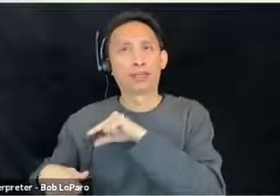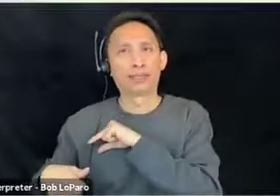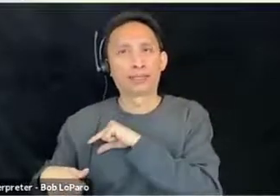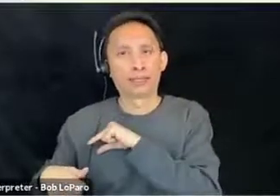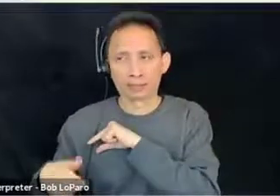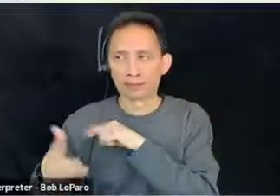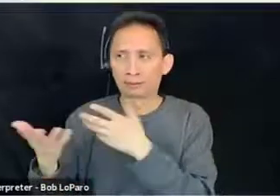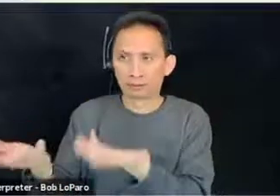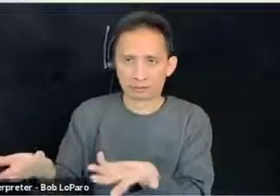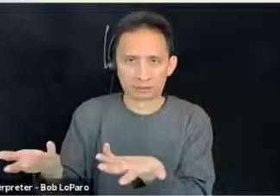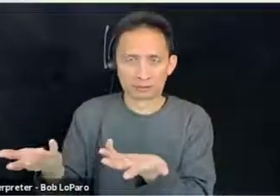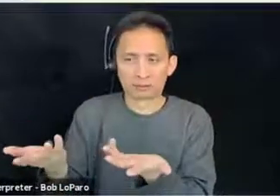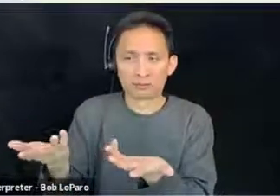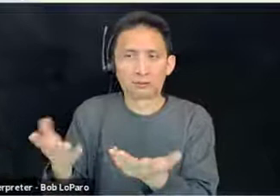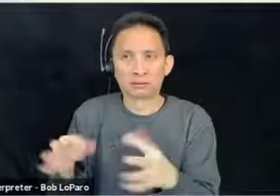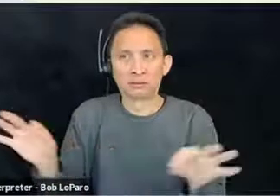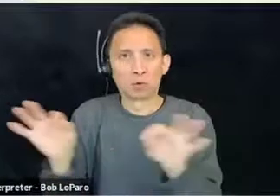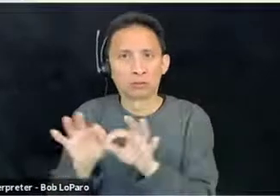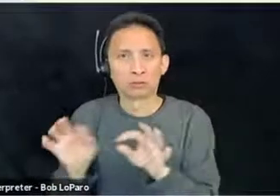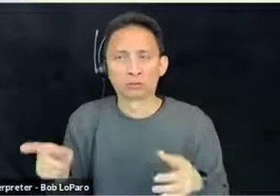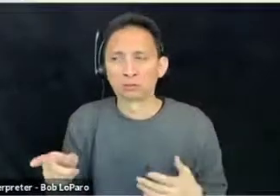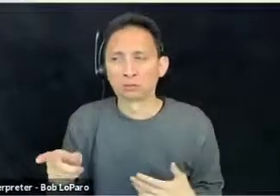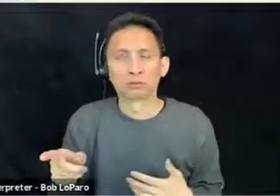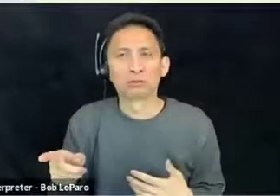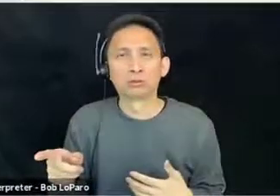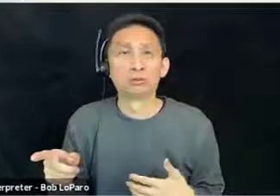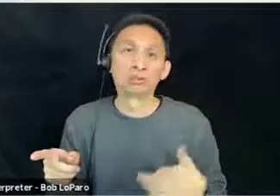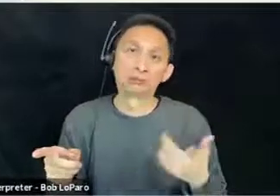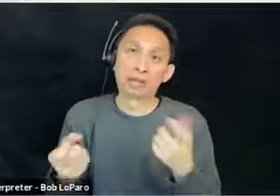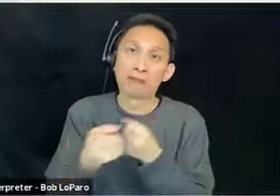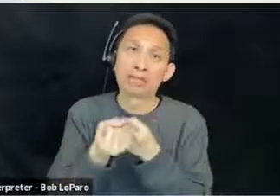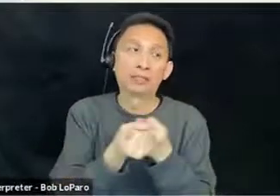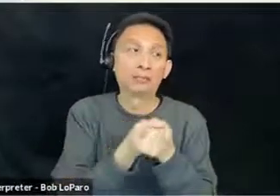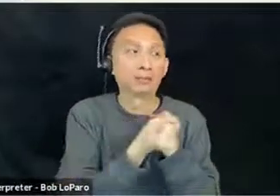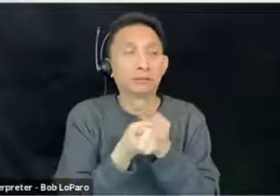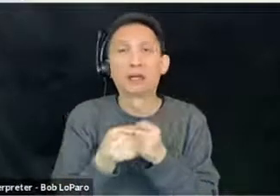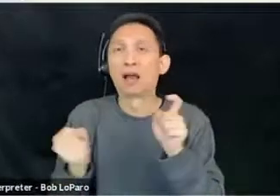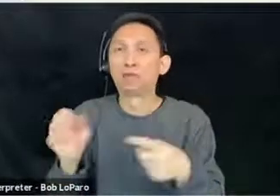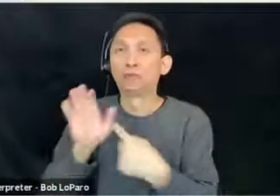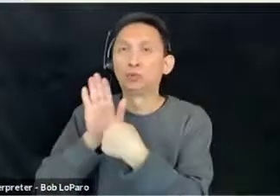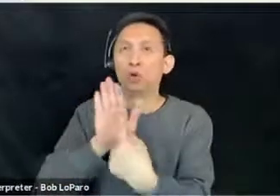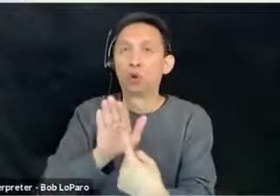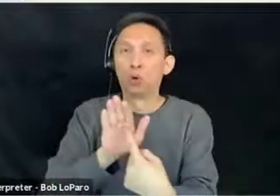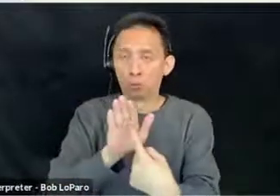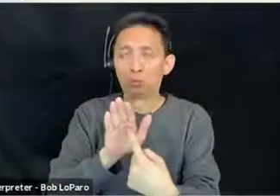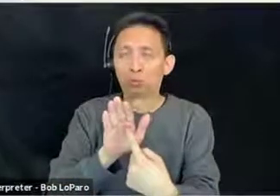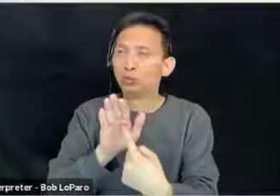But as advocacy goes, you have to be able to show something a little bit bigger,